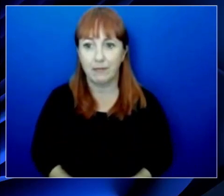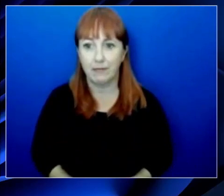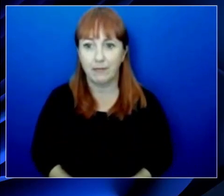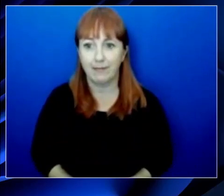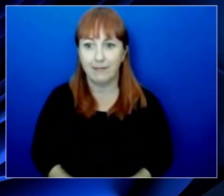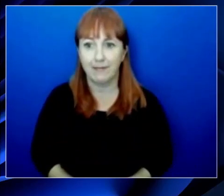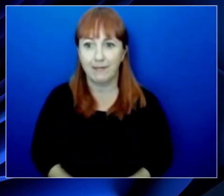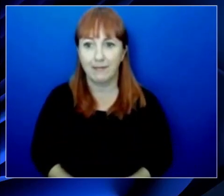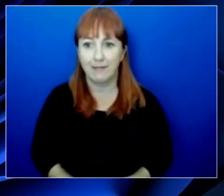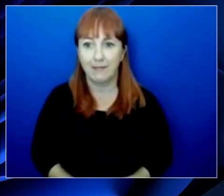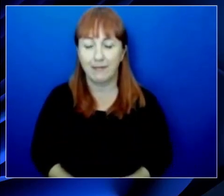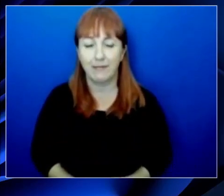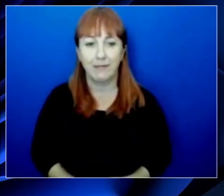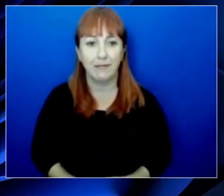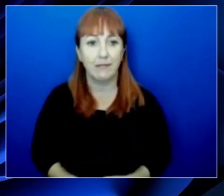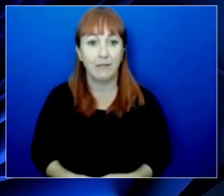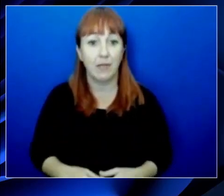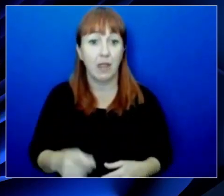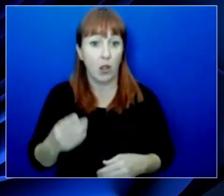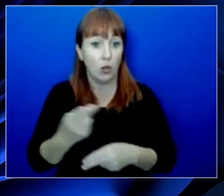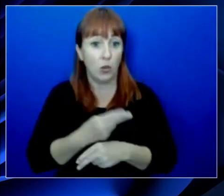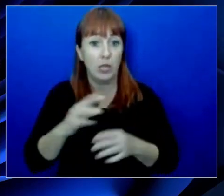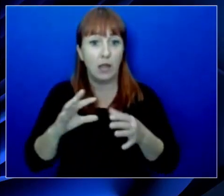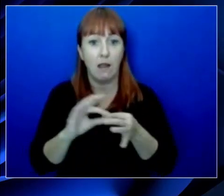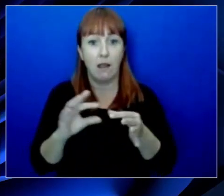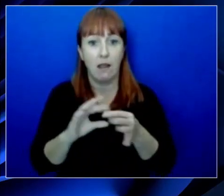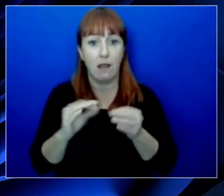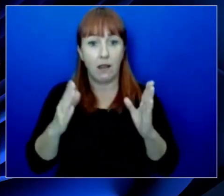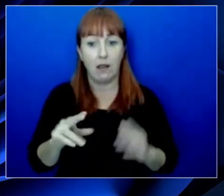And I am going to be using narrator. There we go.